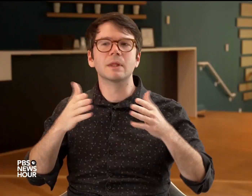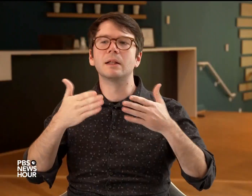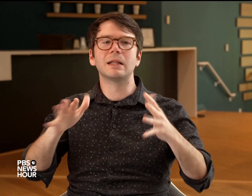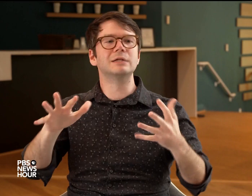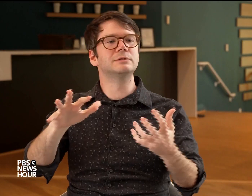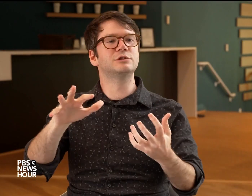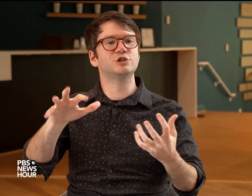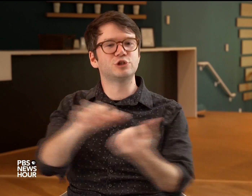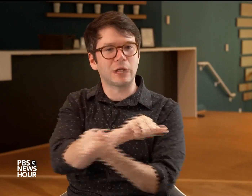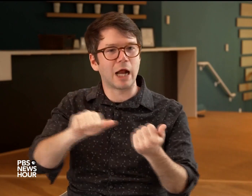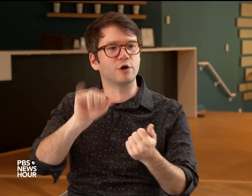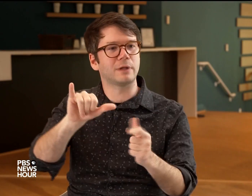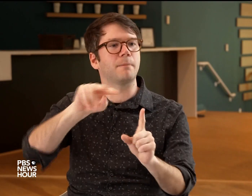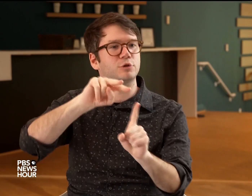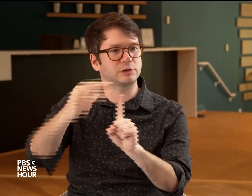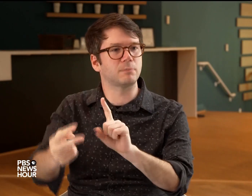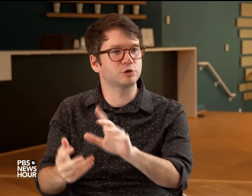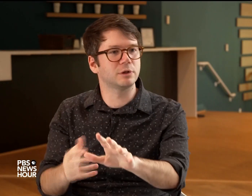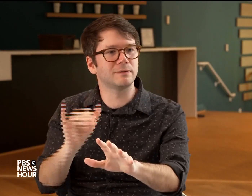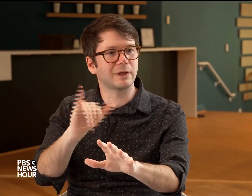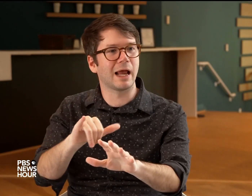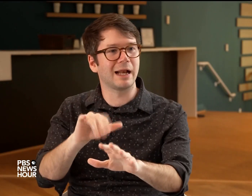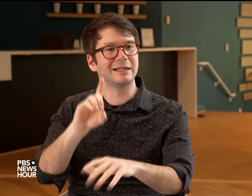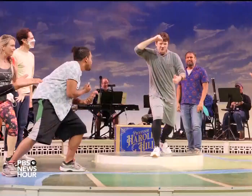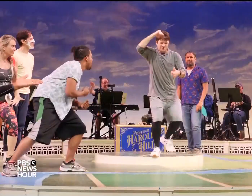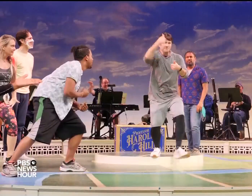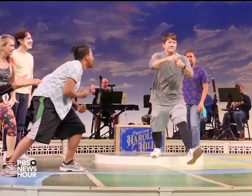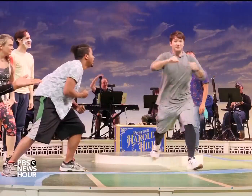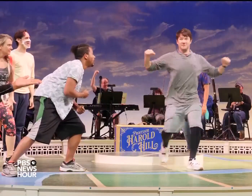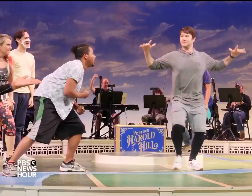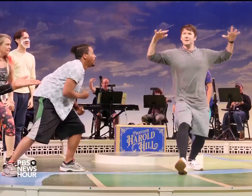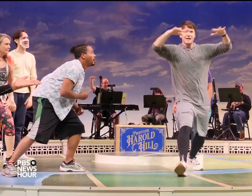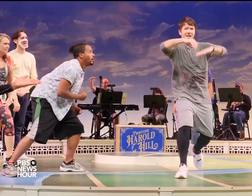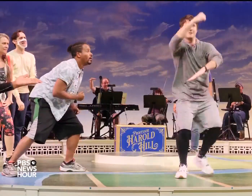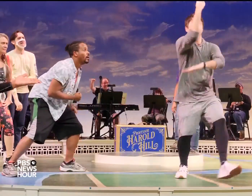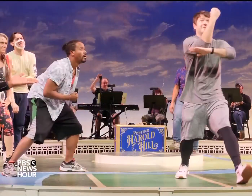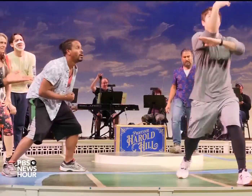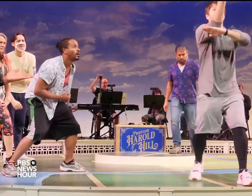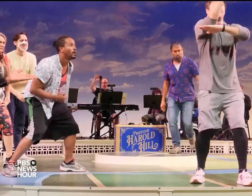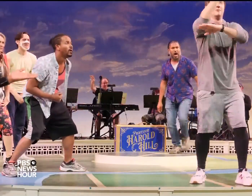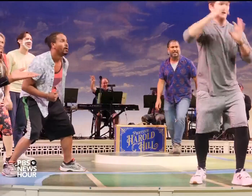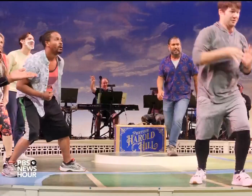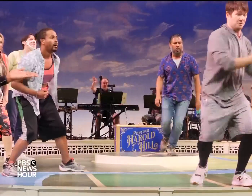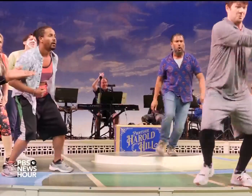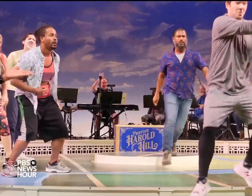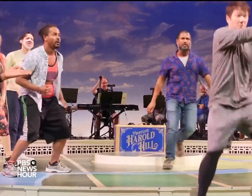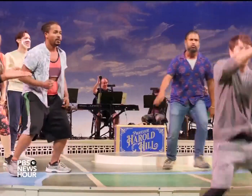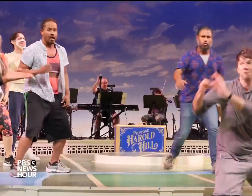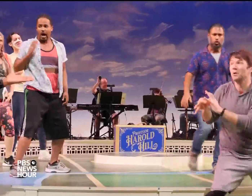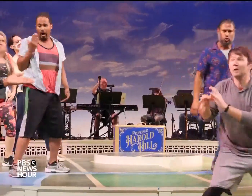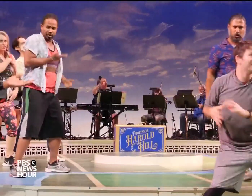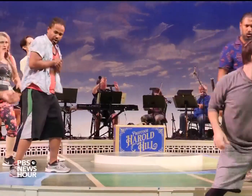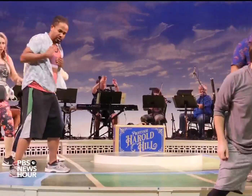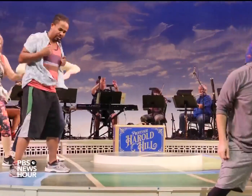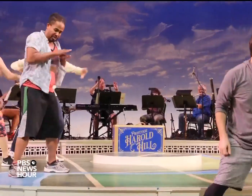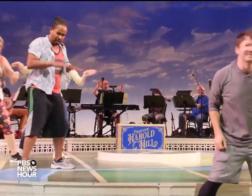What I really wanted was, let's shatter that perception that disabled people can only play roles that are designed or written for disabled